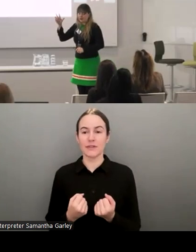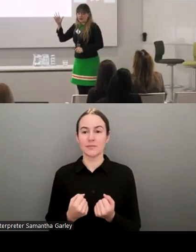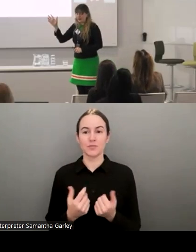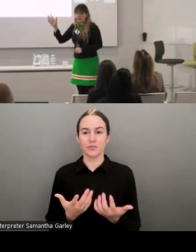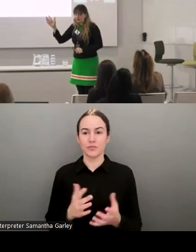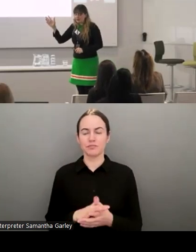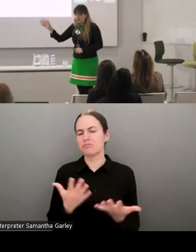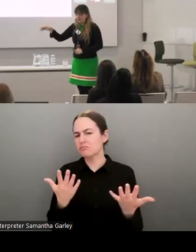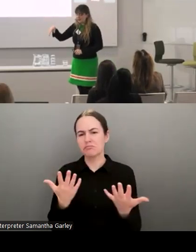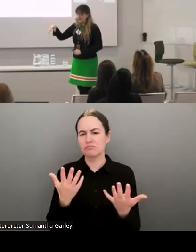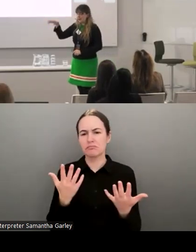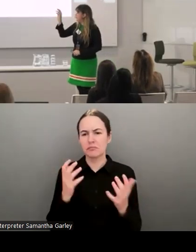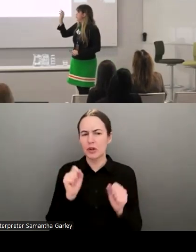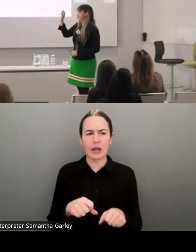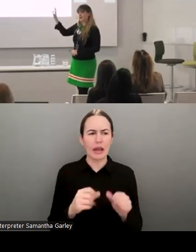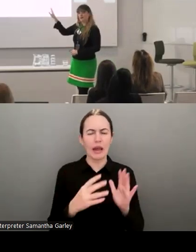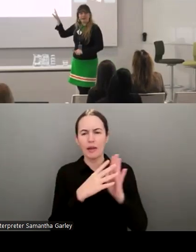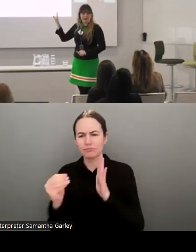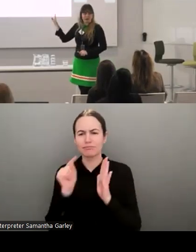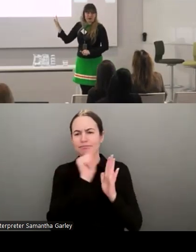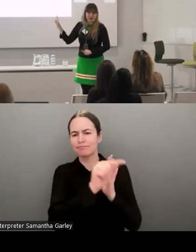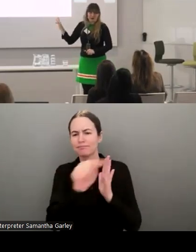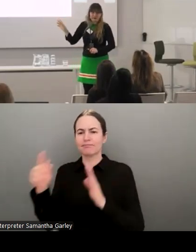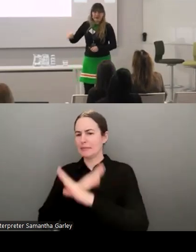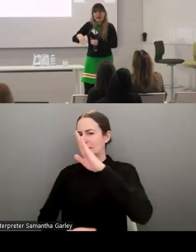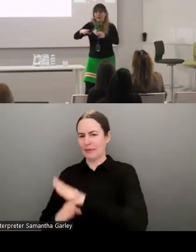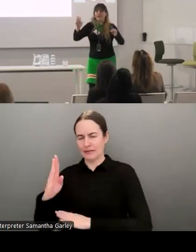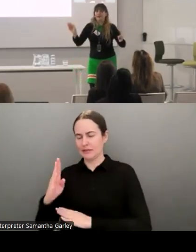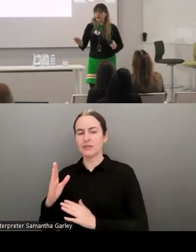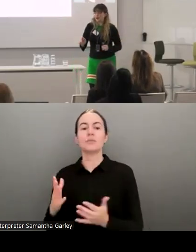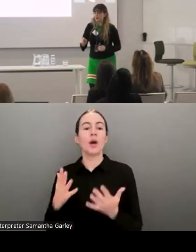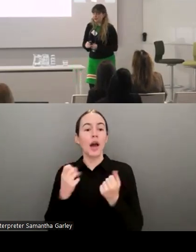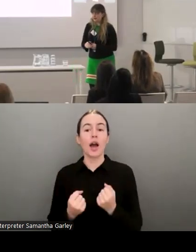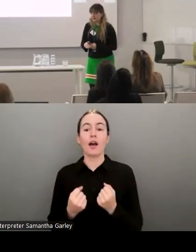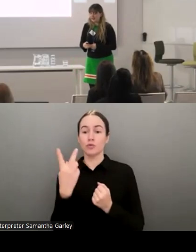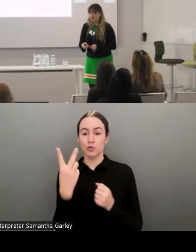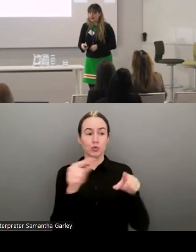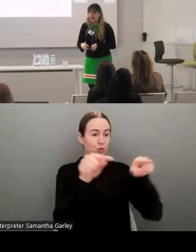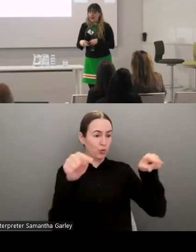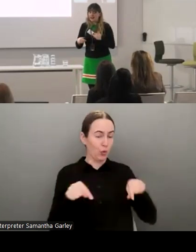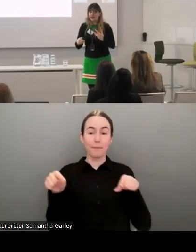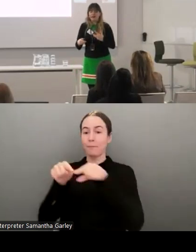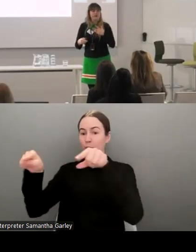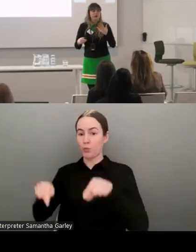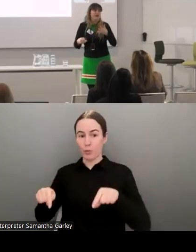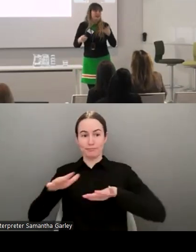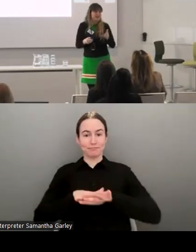of other types of disabilities into there's two different rooms. We sat around a big table and wrote collectively